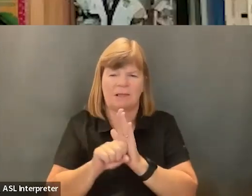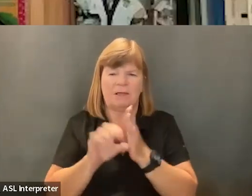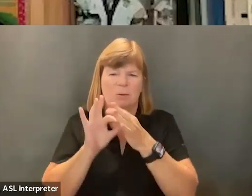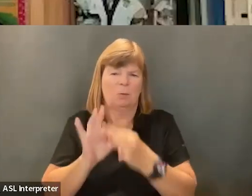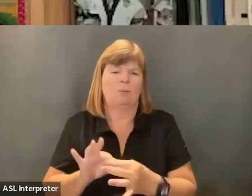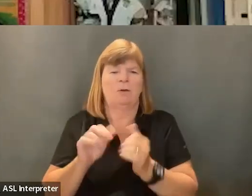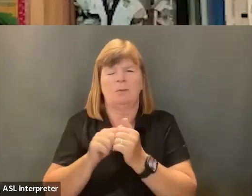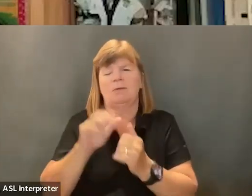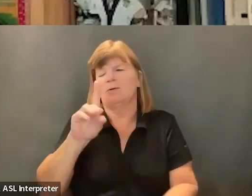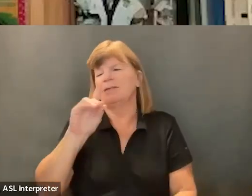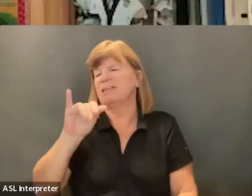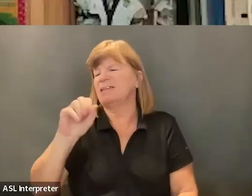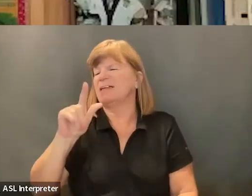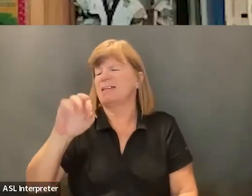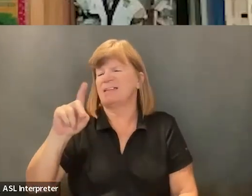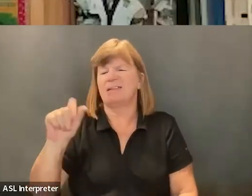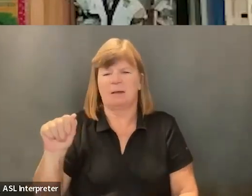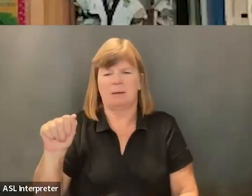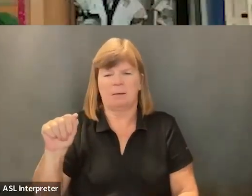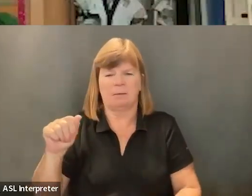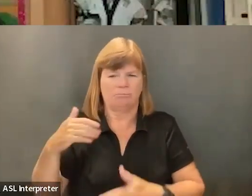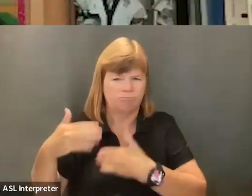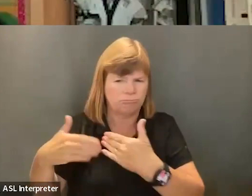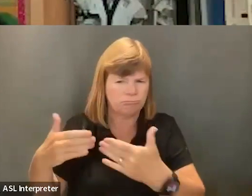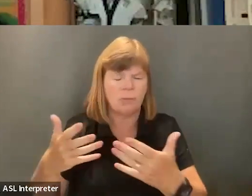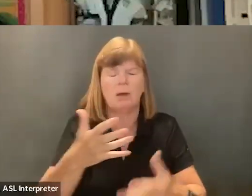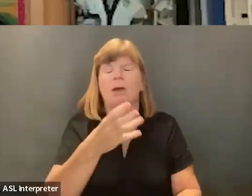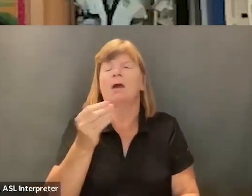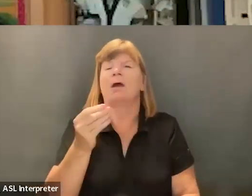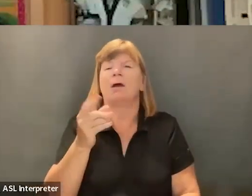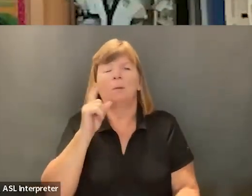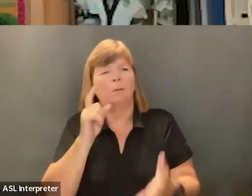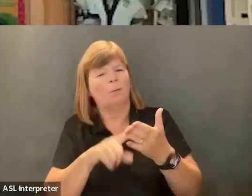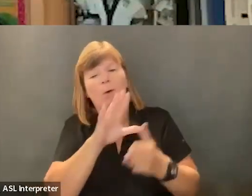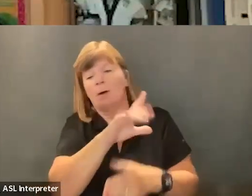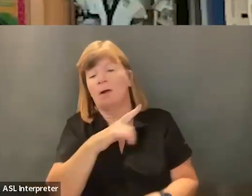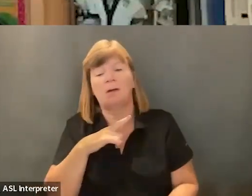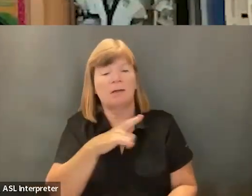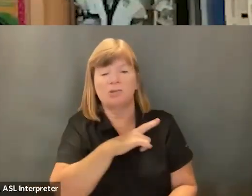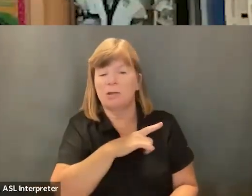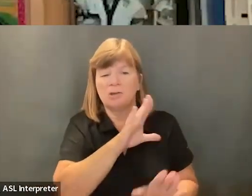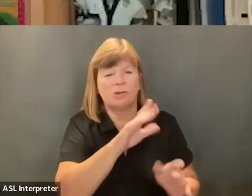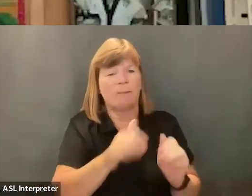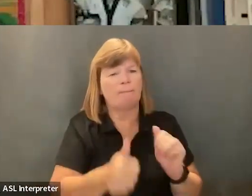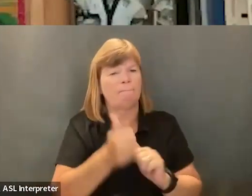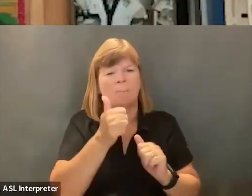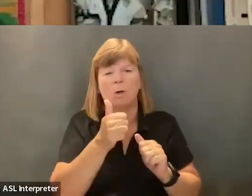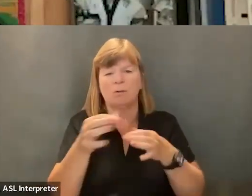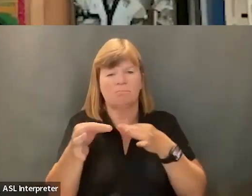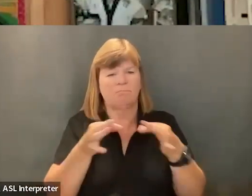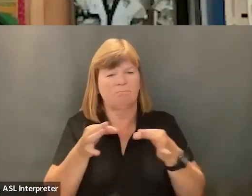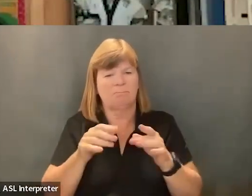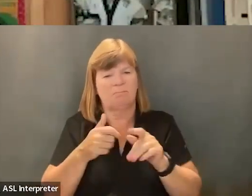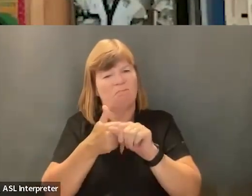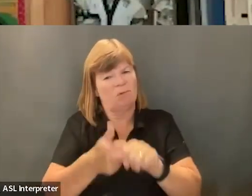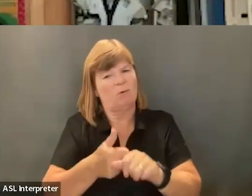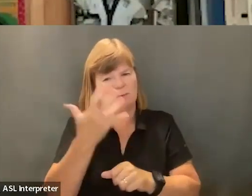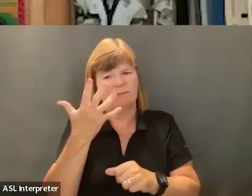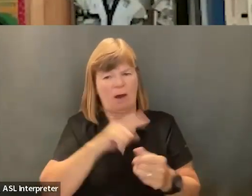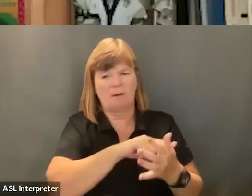and found that the legislation was primarily defined by these five pillars outlined in the